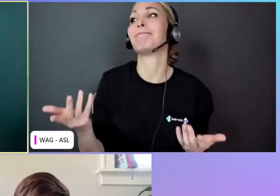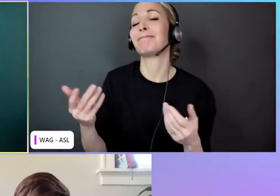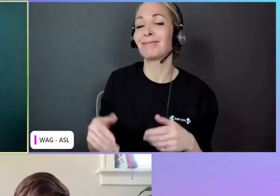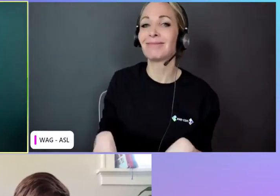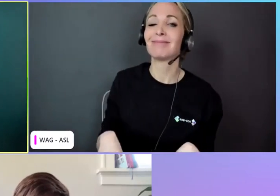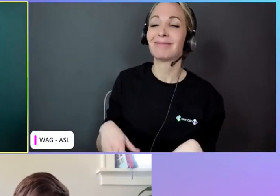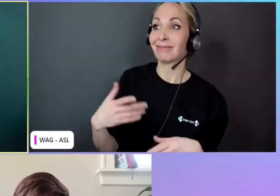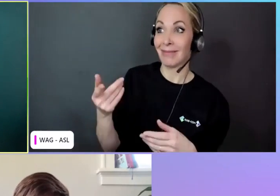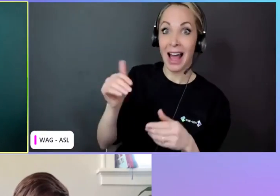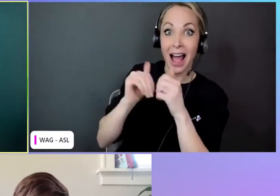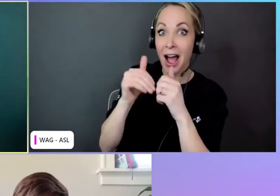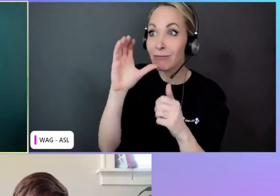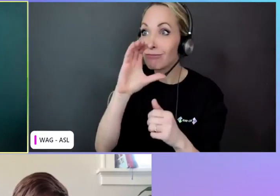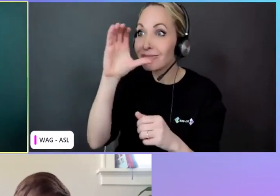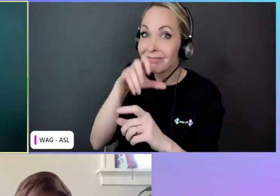recommendations for folks?